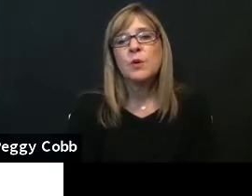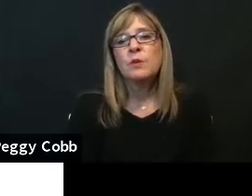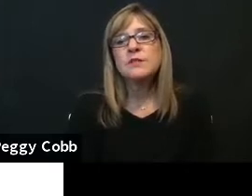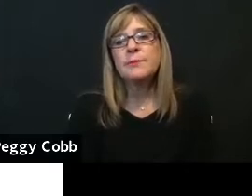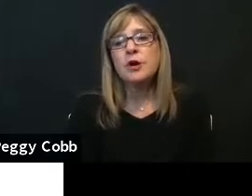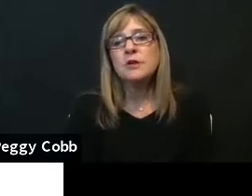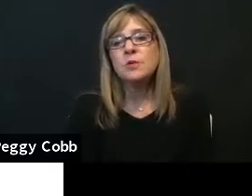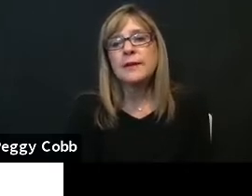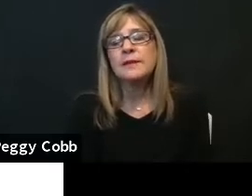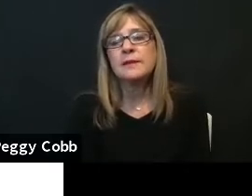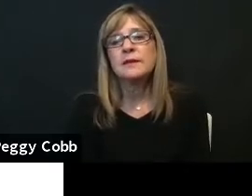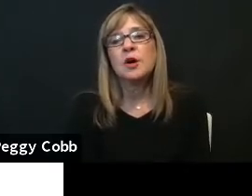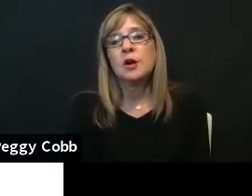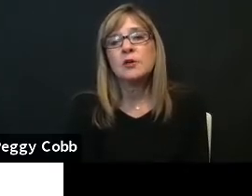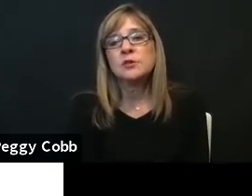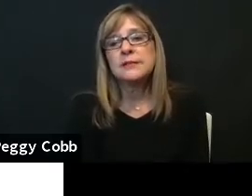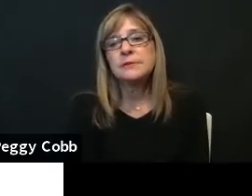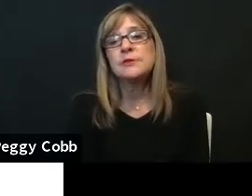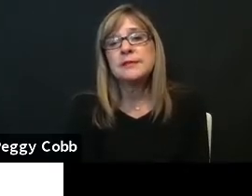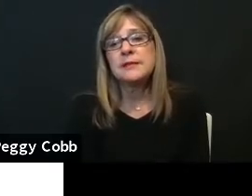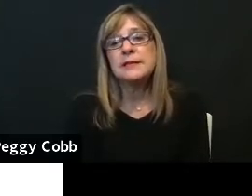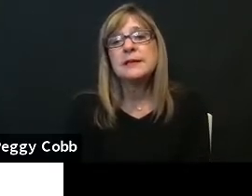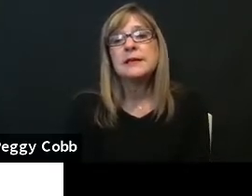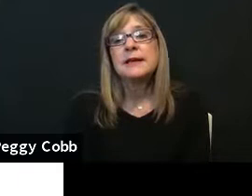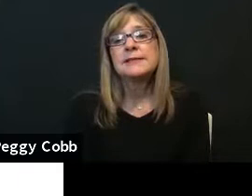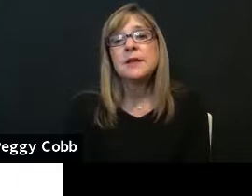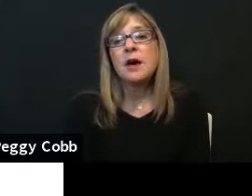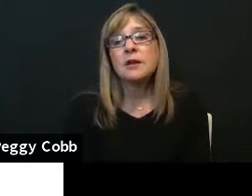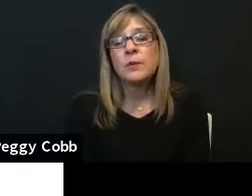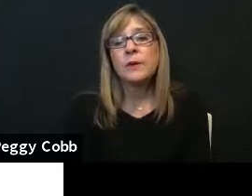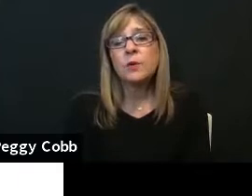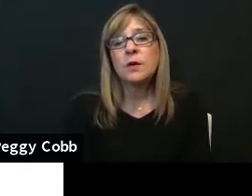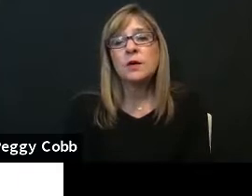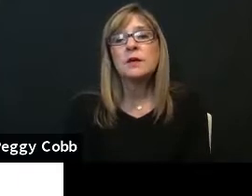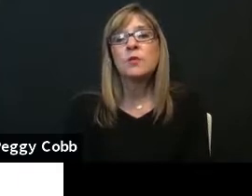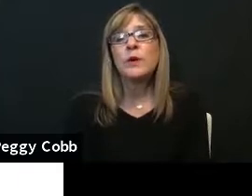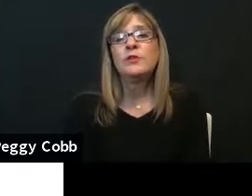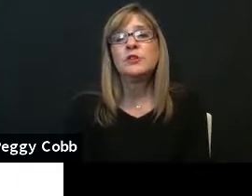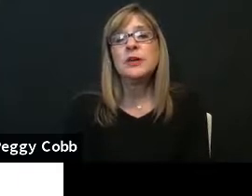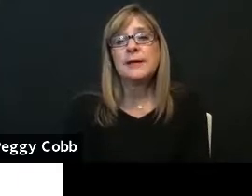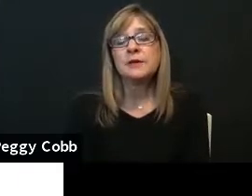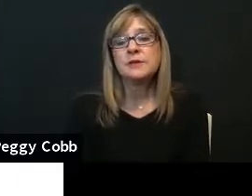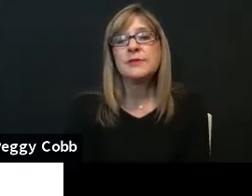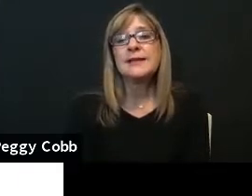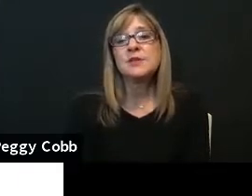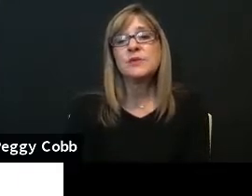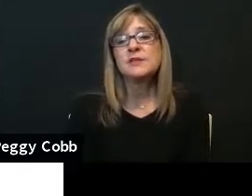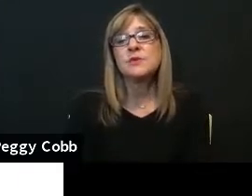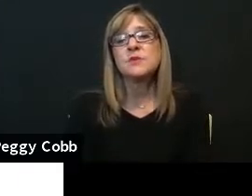We want to partner with TWC as an ongoing work with your child so that's a resource